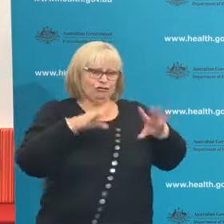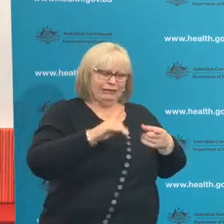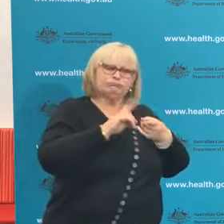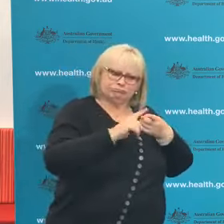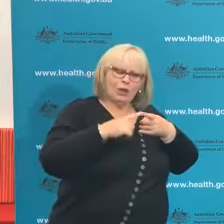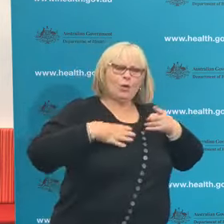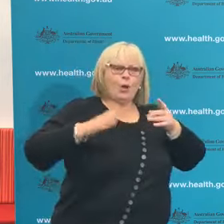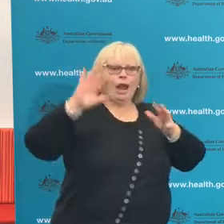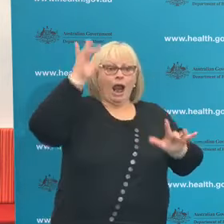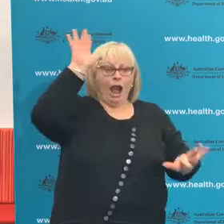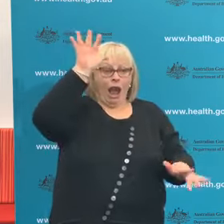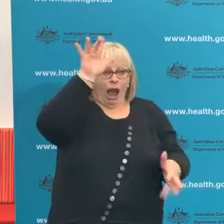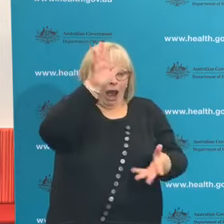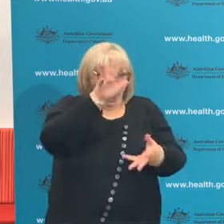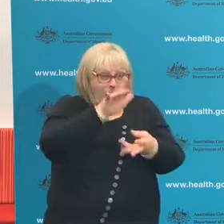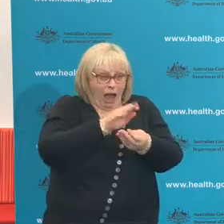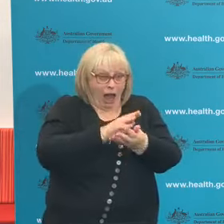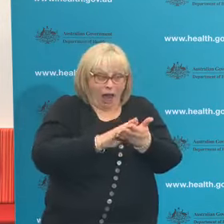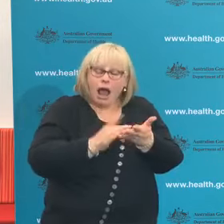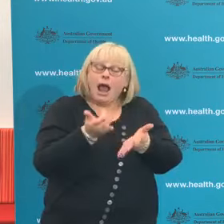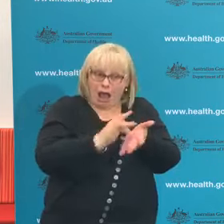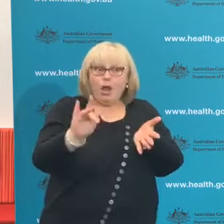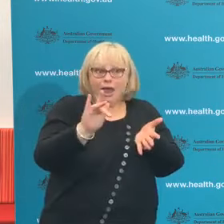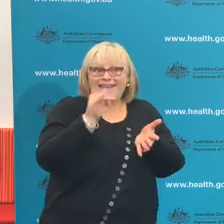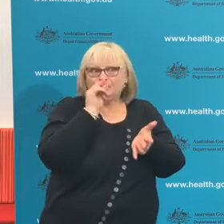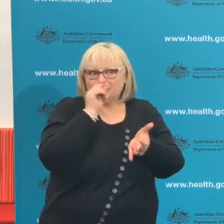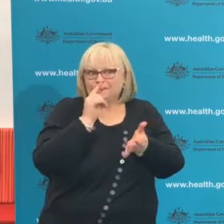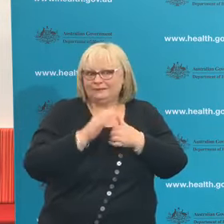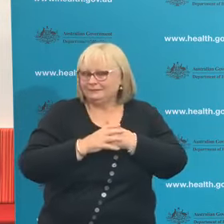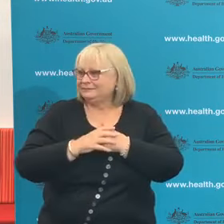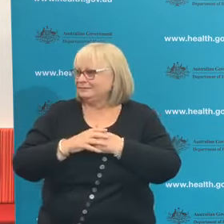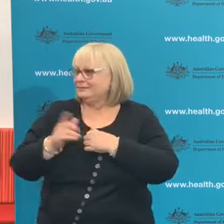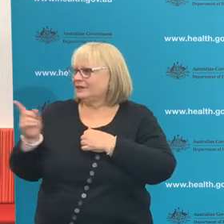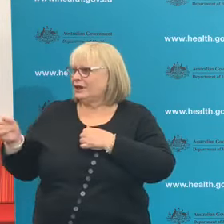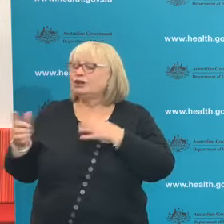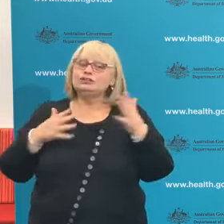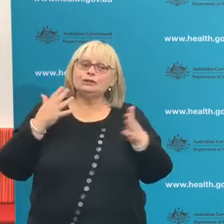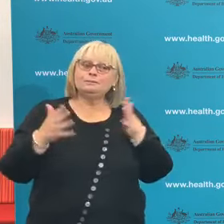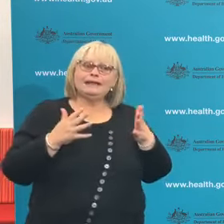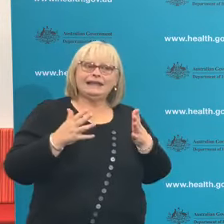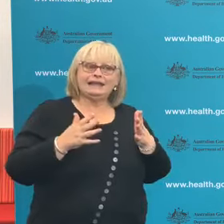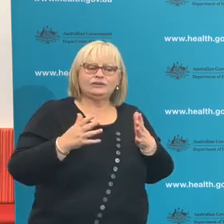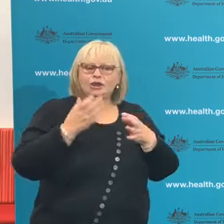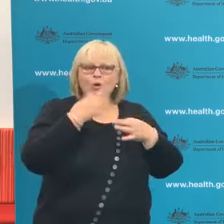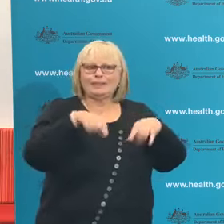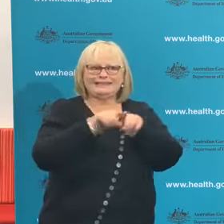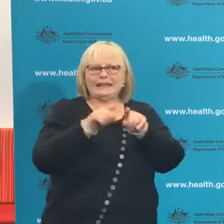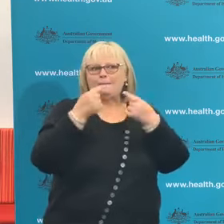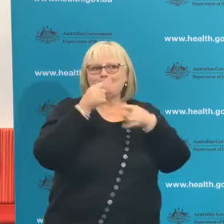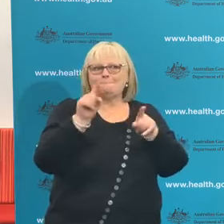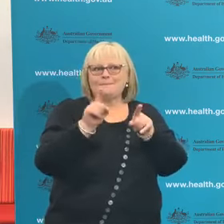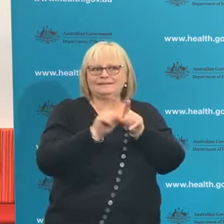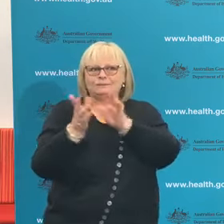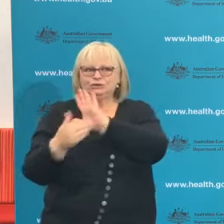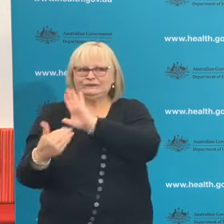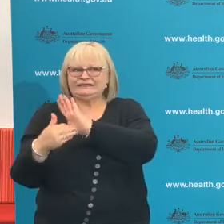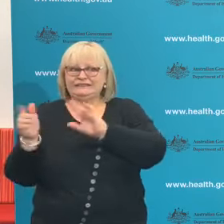possible and if possible elimination, that's great. Does that mean there won't be a similar declaration in Australia if we get to that point of?